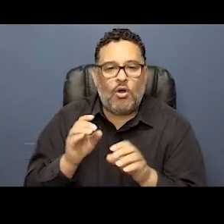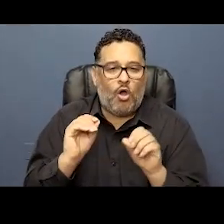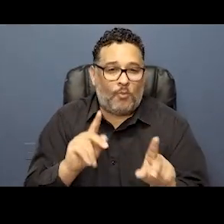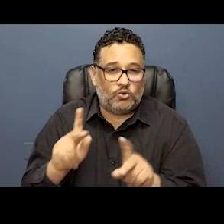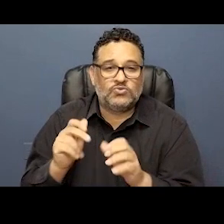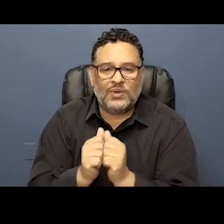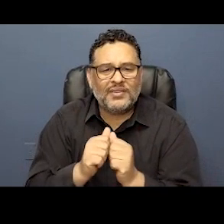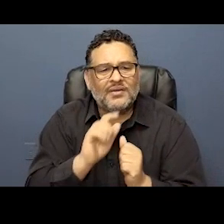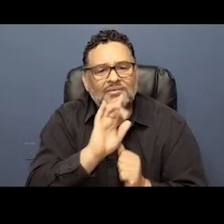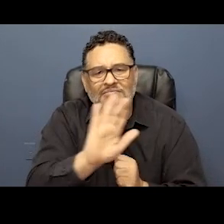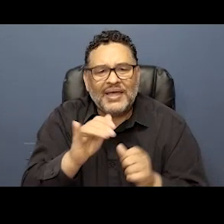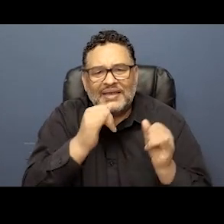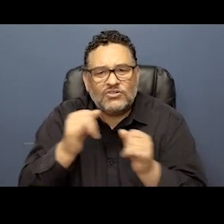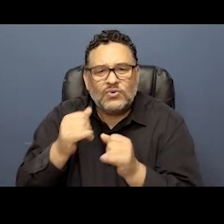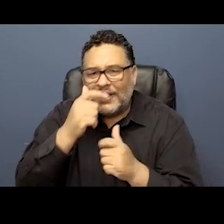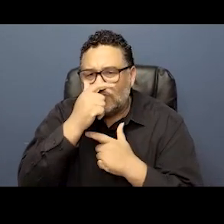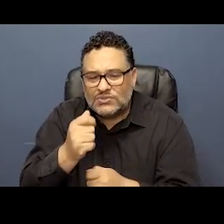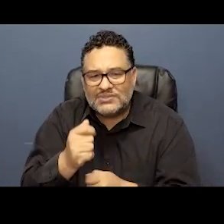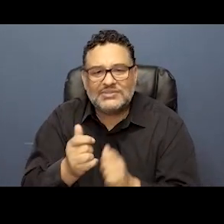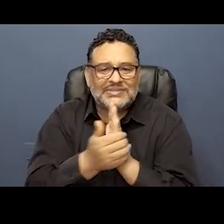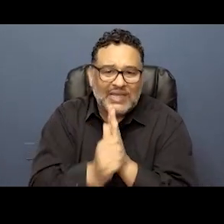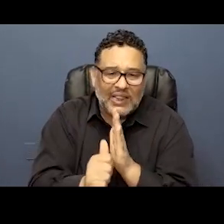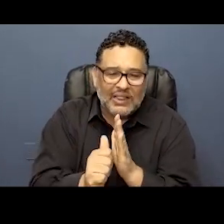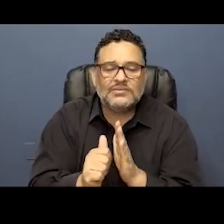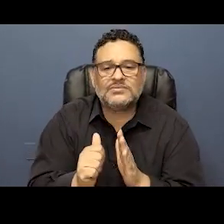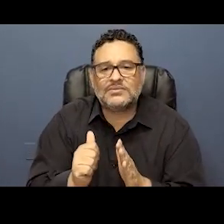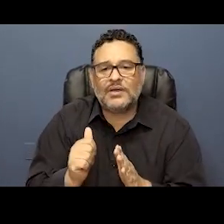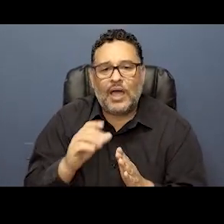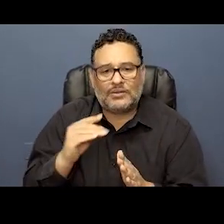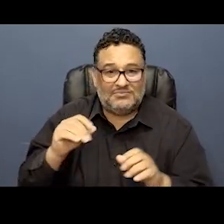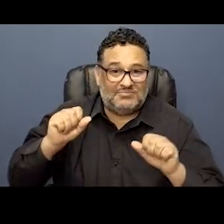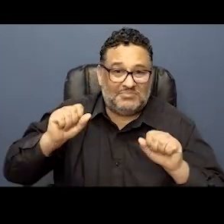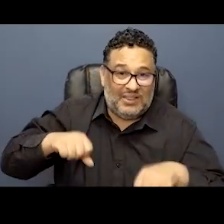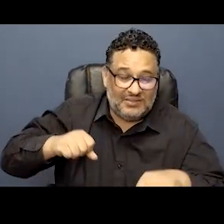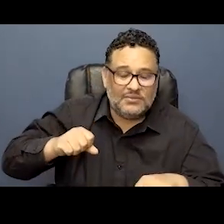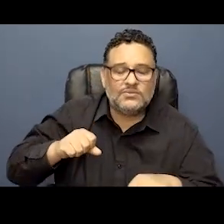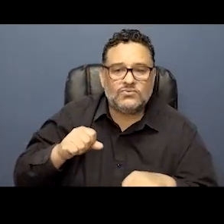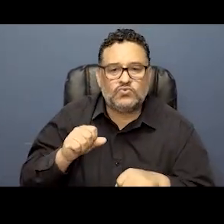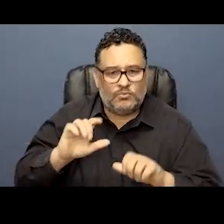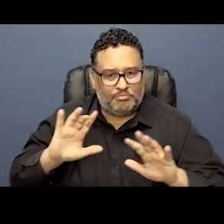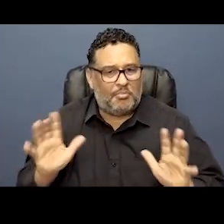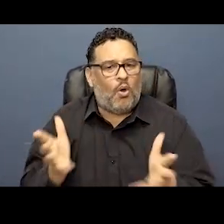skills, talents, and aptitudes to promote employment retention and meet the needs